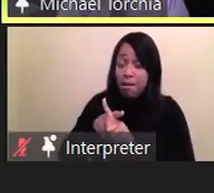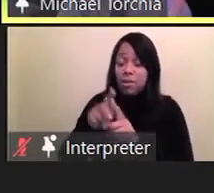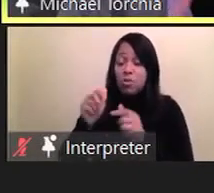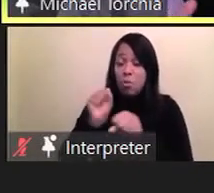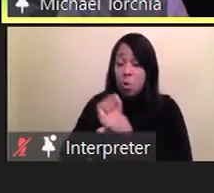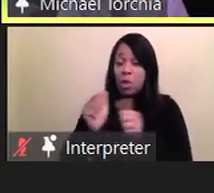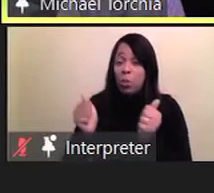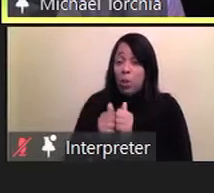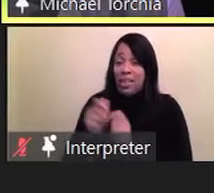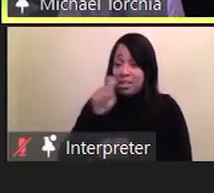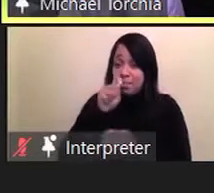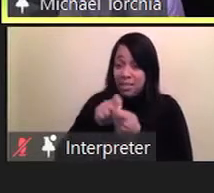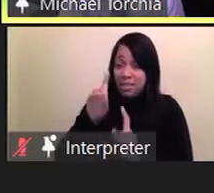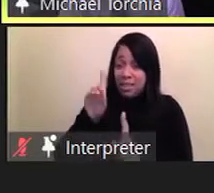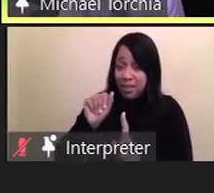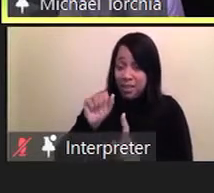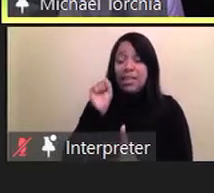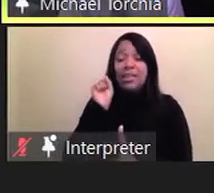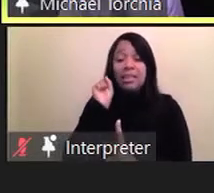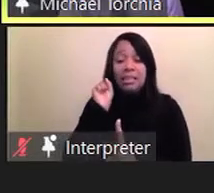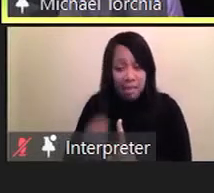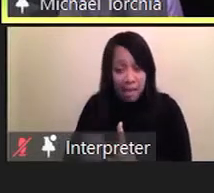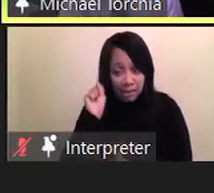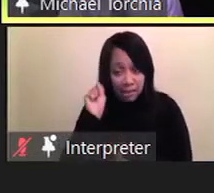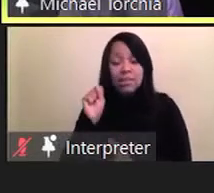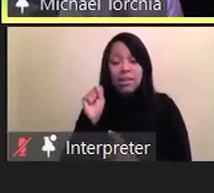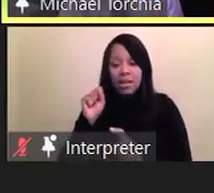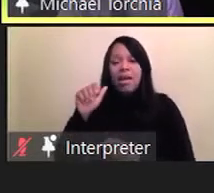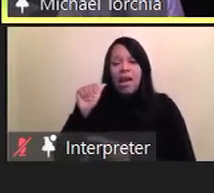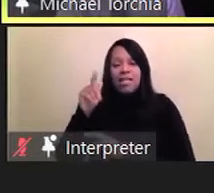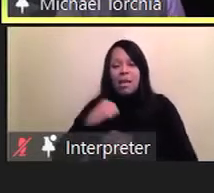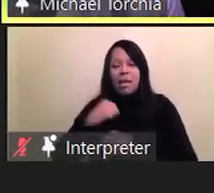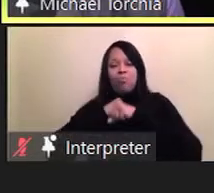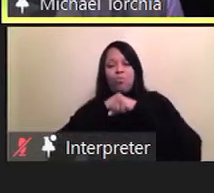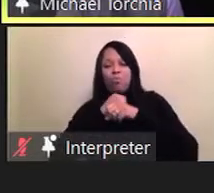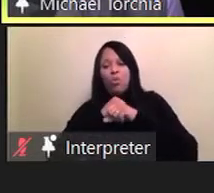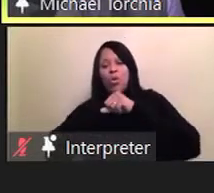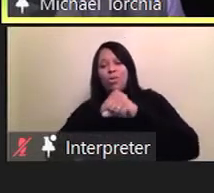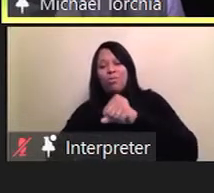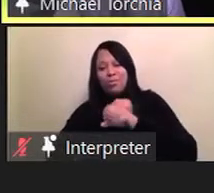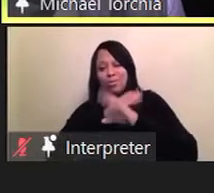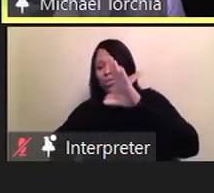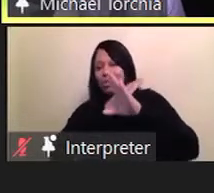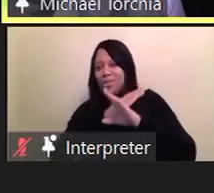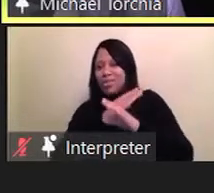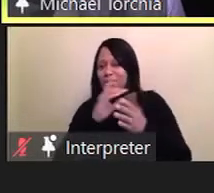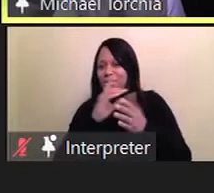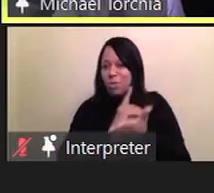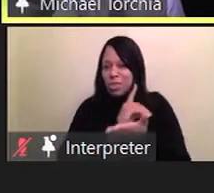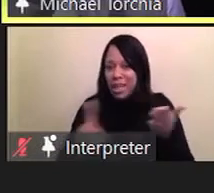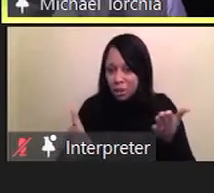Yes, the ADA prohibits employers from discriminating against a qualified individual with a disability.